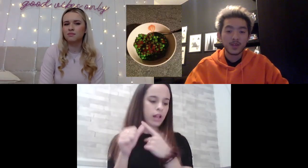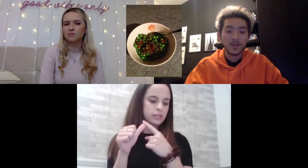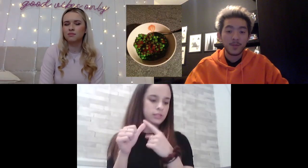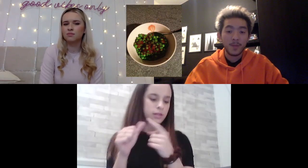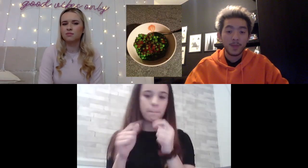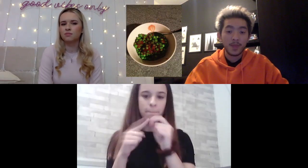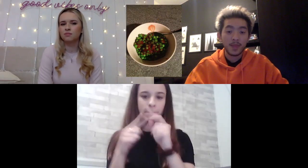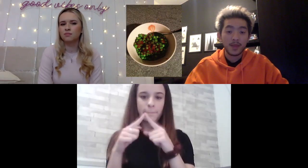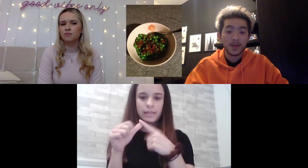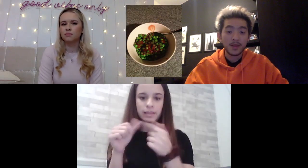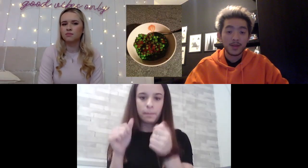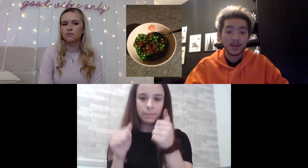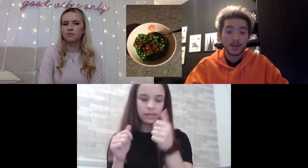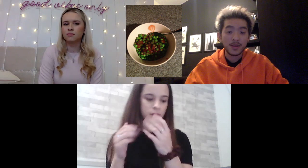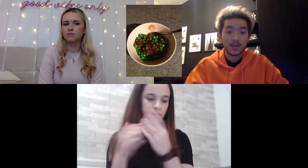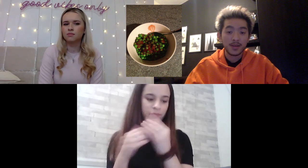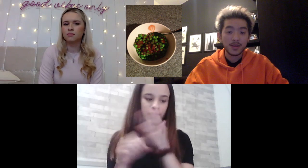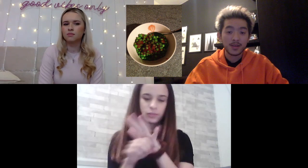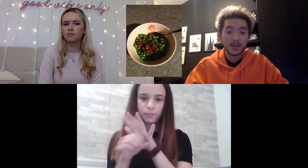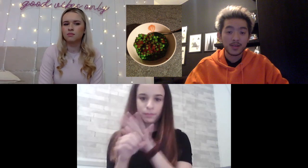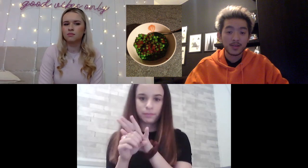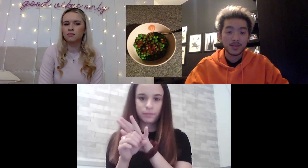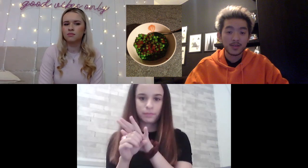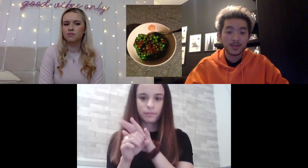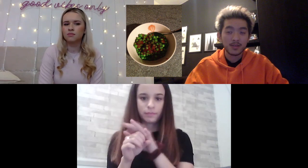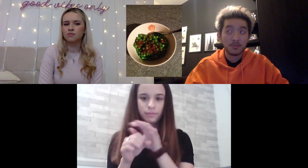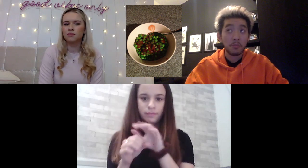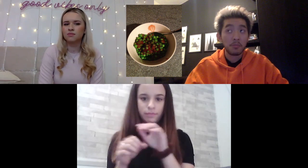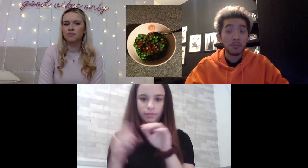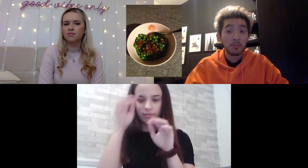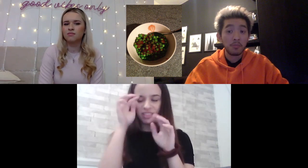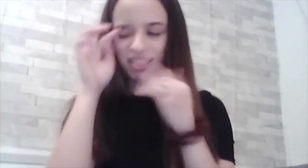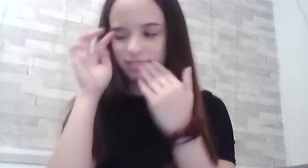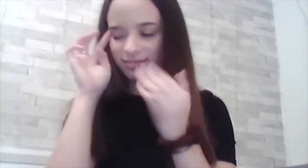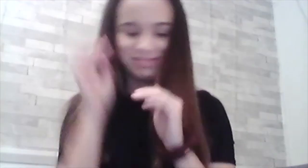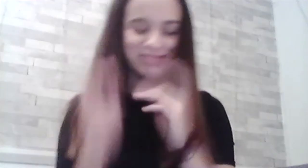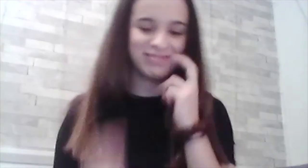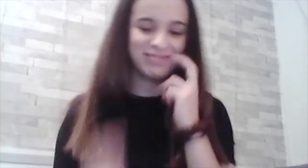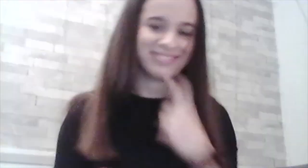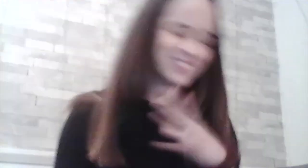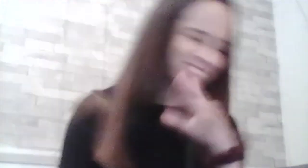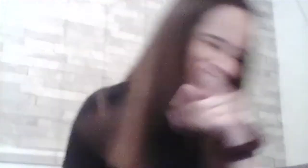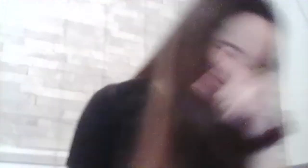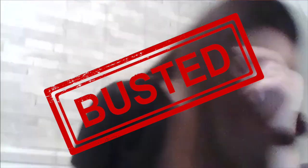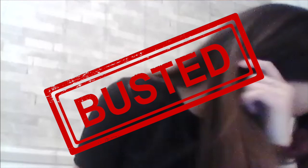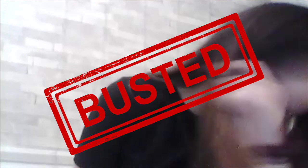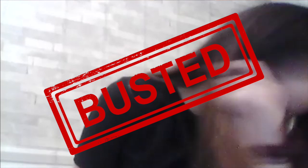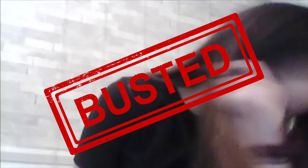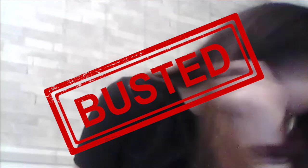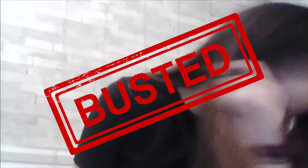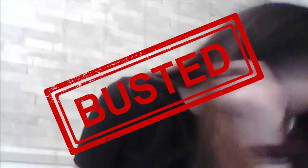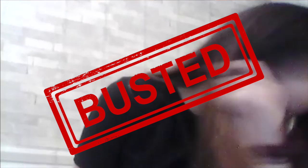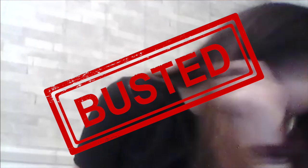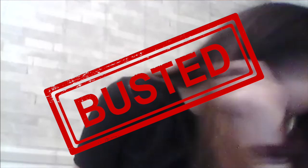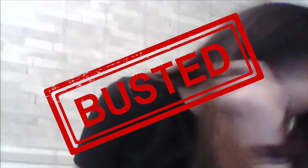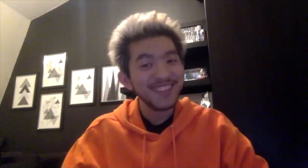Jem: A - Pea with ketchup... Yuck, oh sh*t I shouldn't have said it